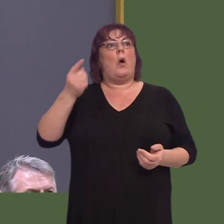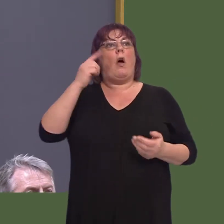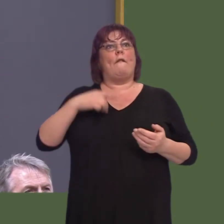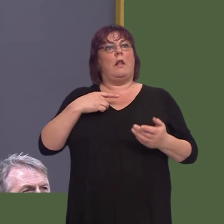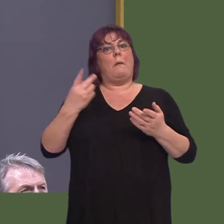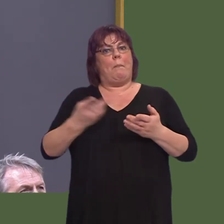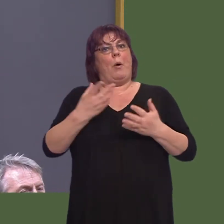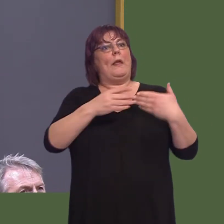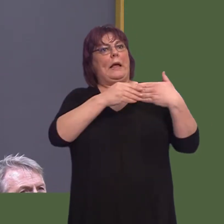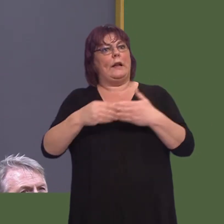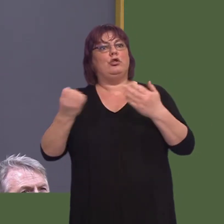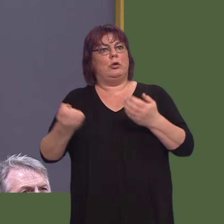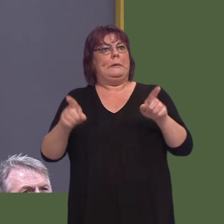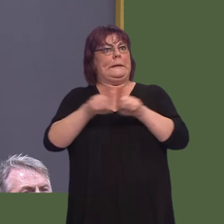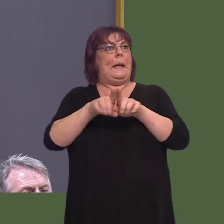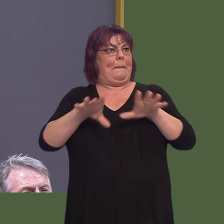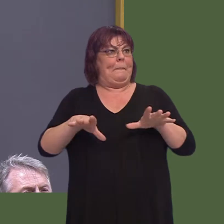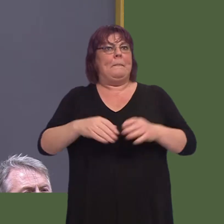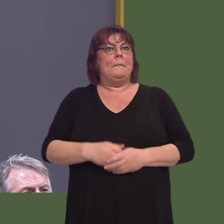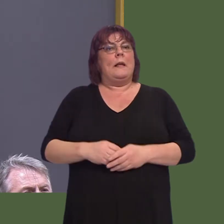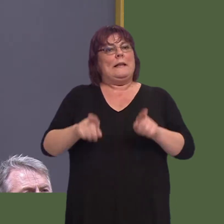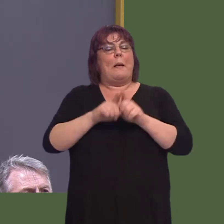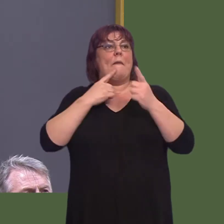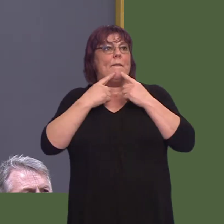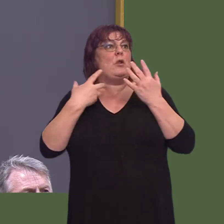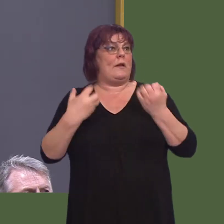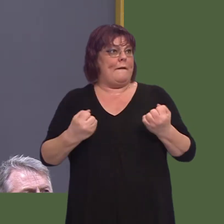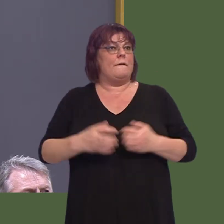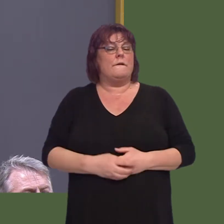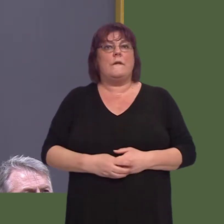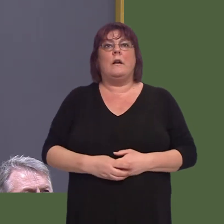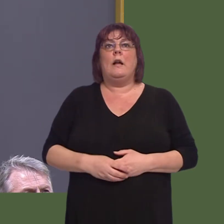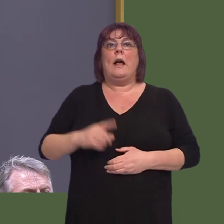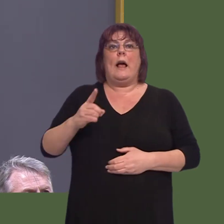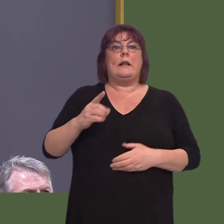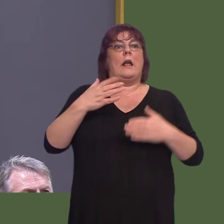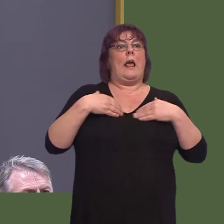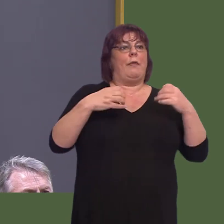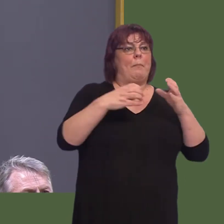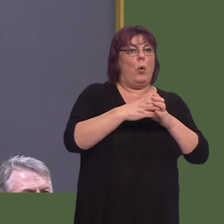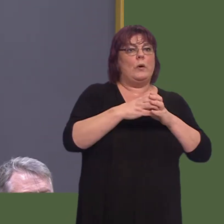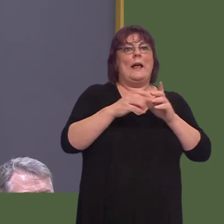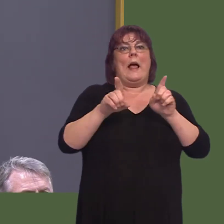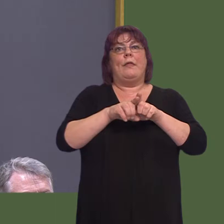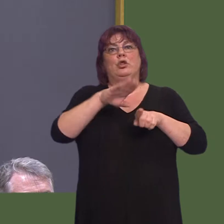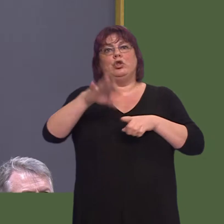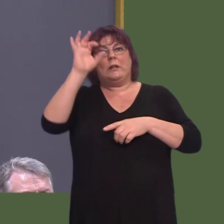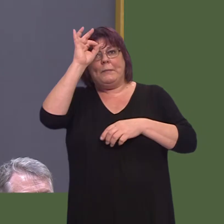in tandem, and that other stakeholders beyond health boards are involved, including the children's commissioner.